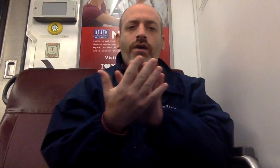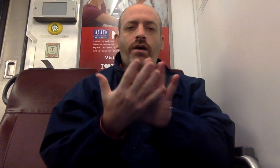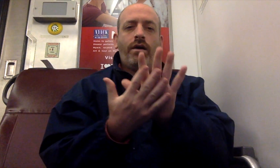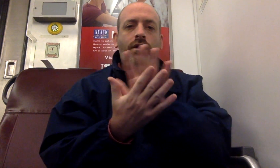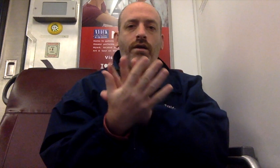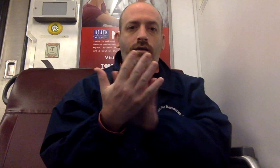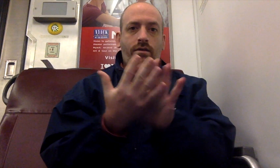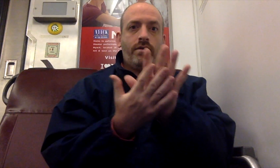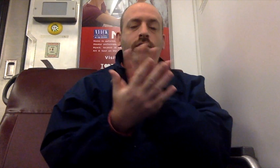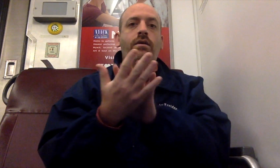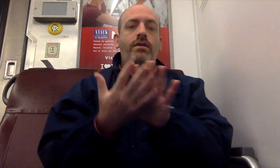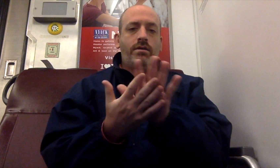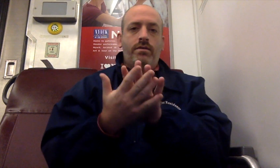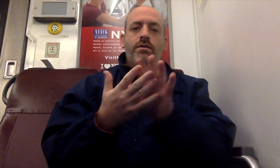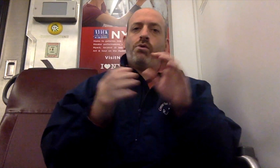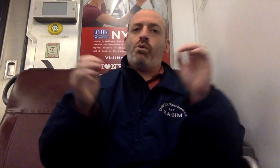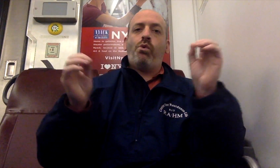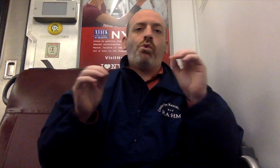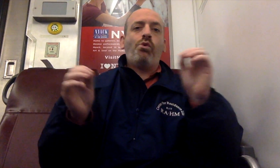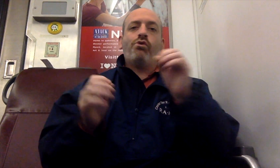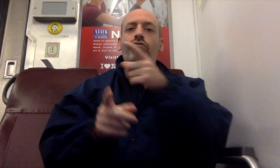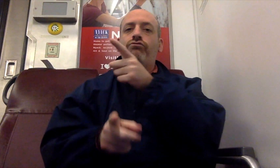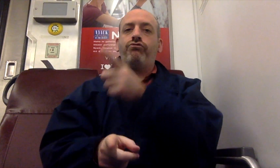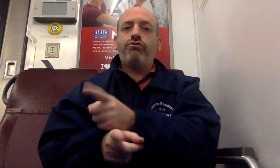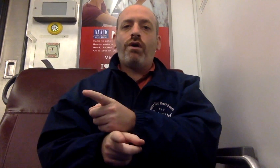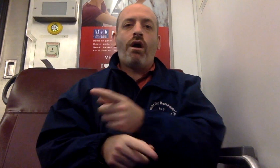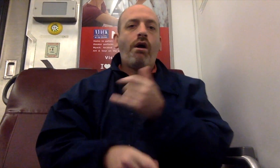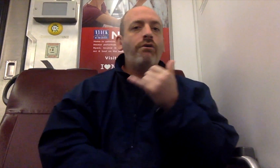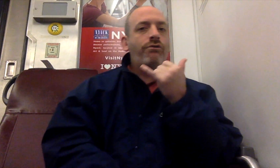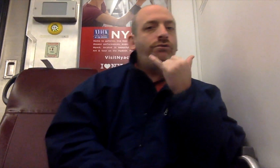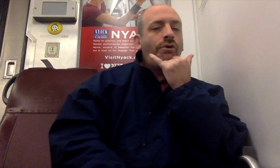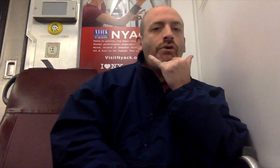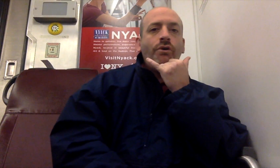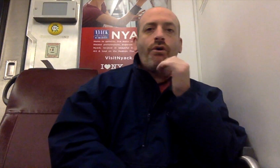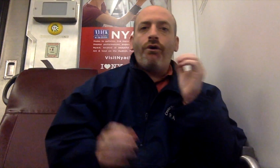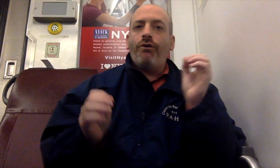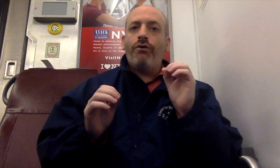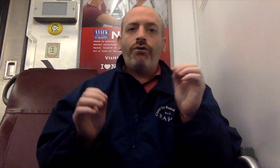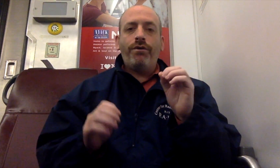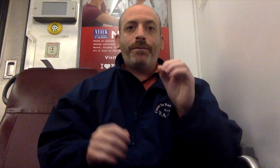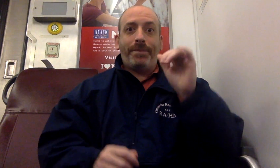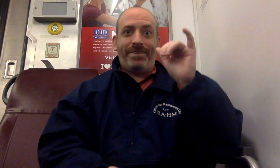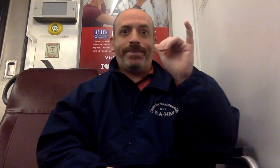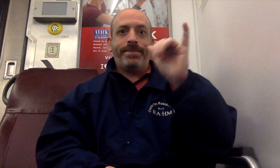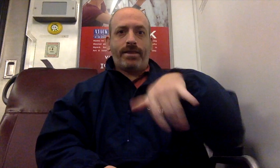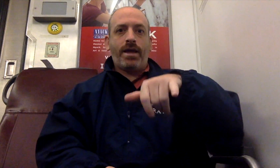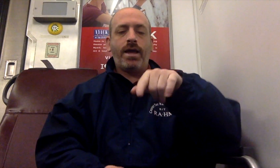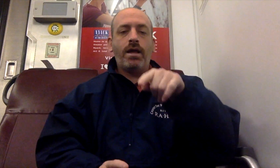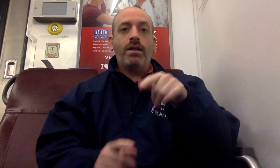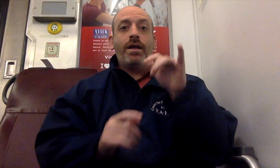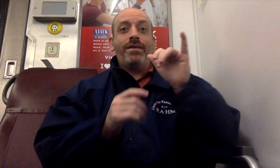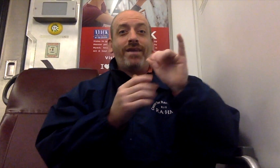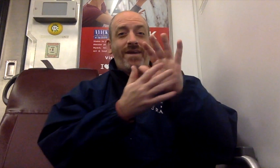is quite vague, subjected to loose interpretation. It's difficult to get definite interpretation from "reasonable accommodations".